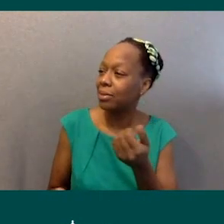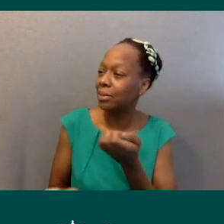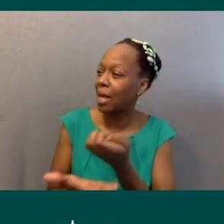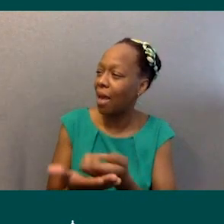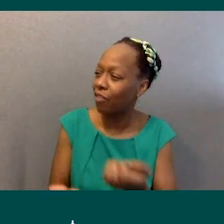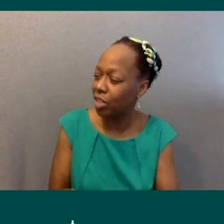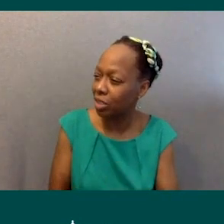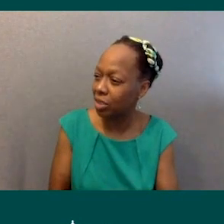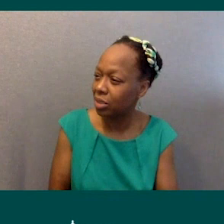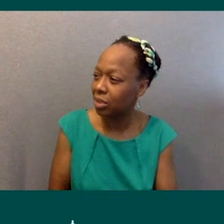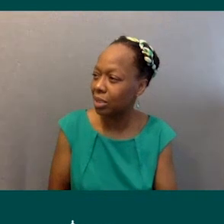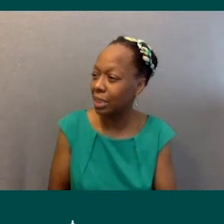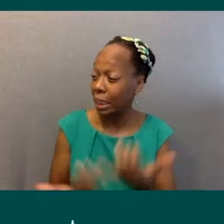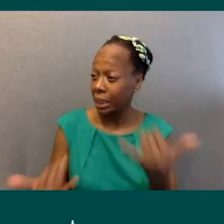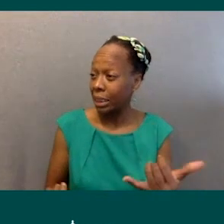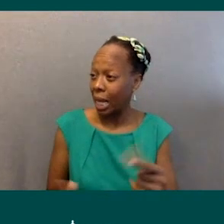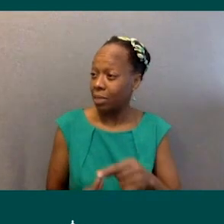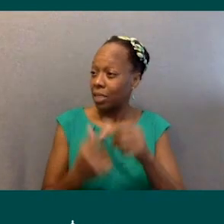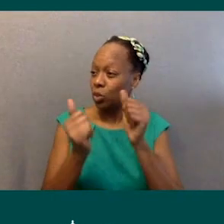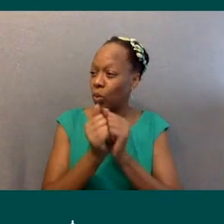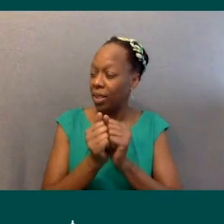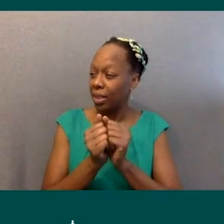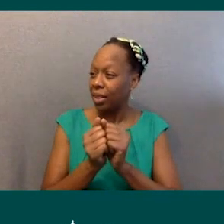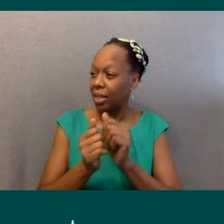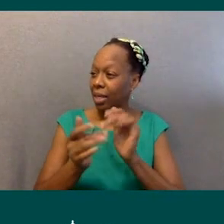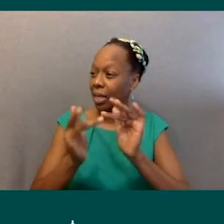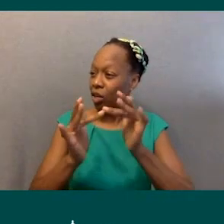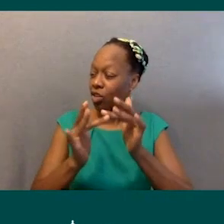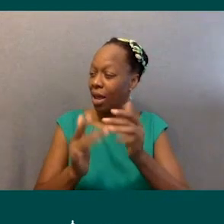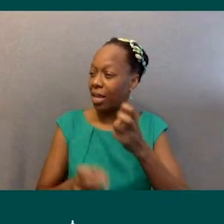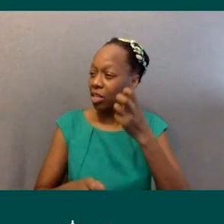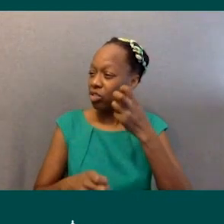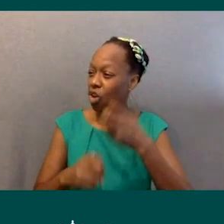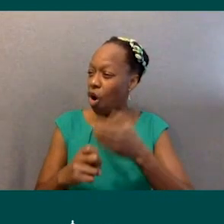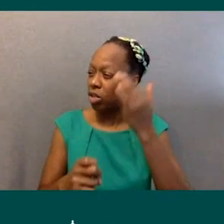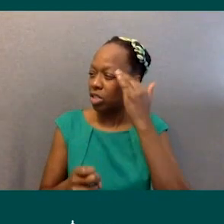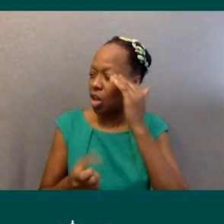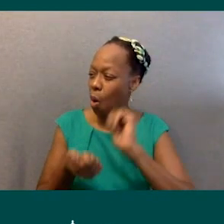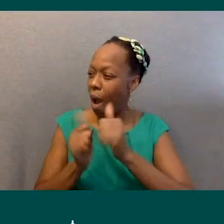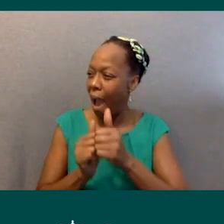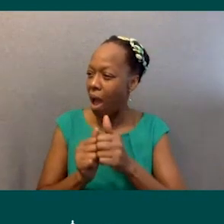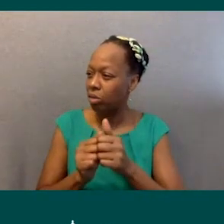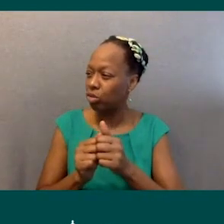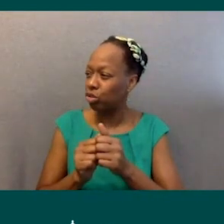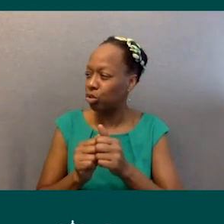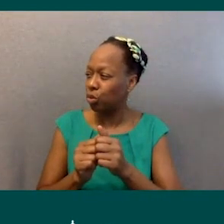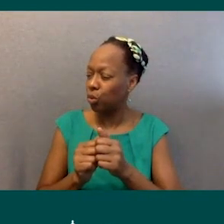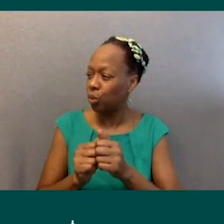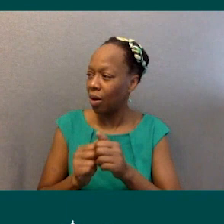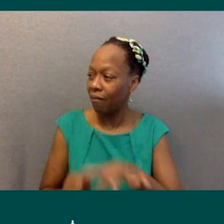Okay, does this have research evidence behind it? How to look at that? And Dr. Hyman, maybe you can just sort of elaborate